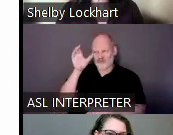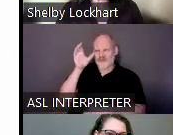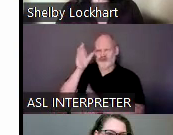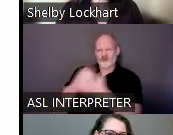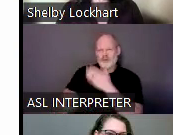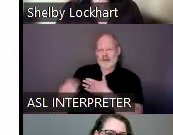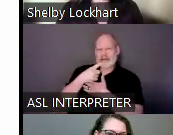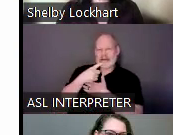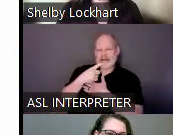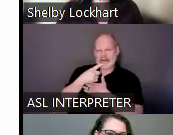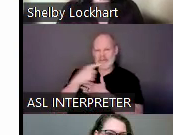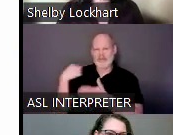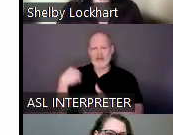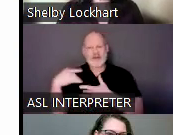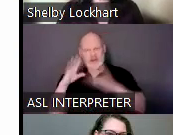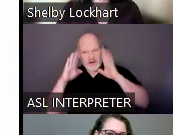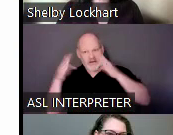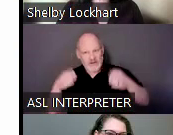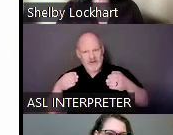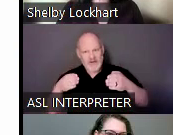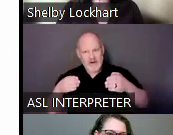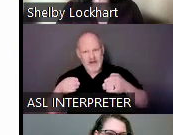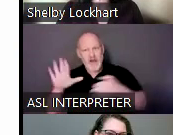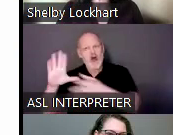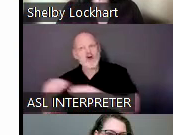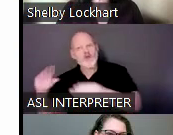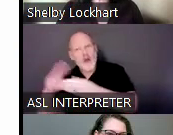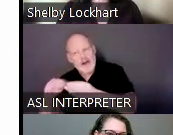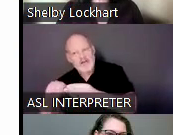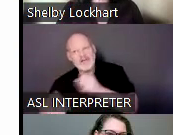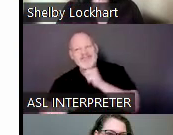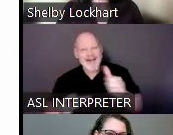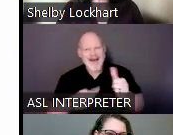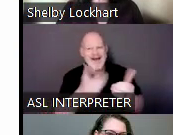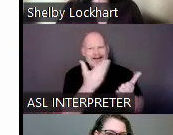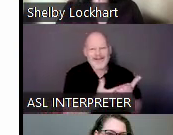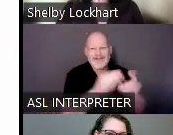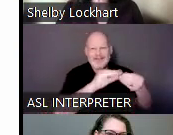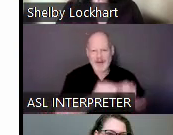a bit more than the quantitative data, and we really try and understand the problem. Here is